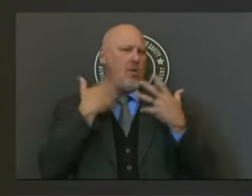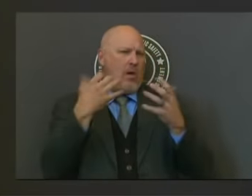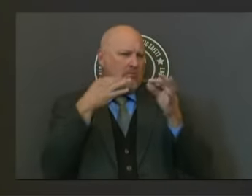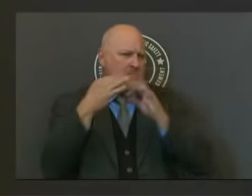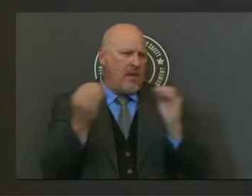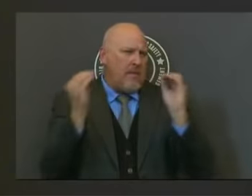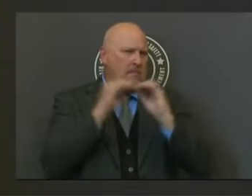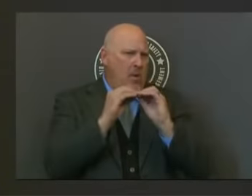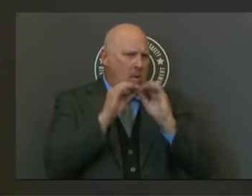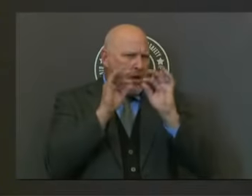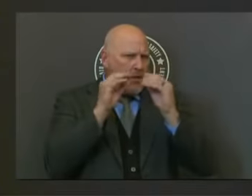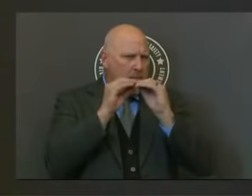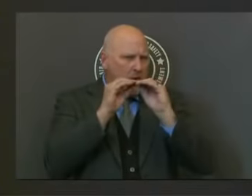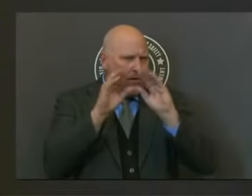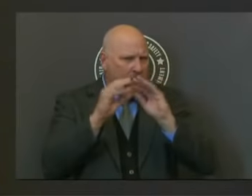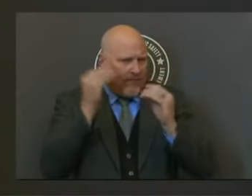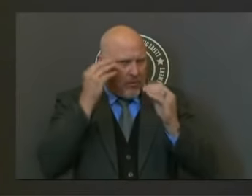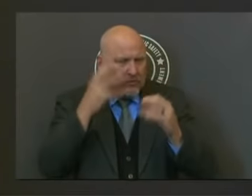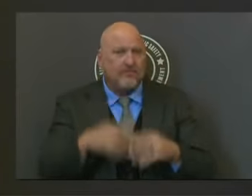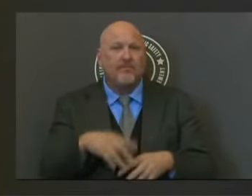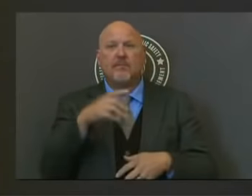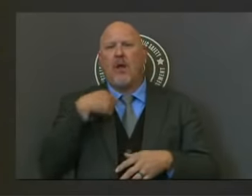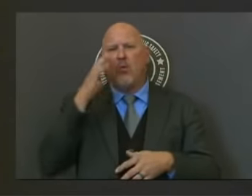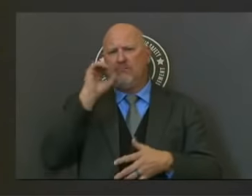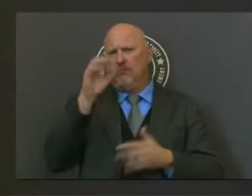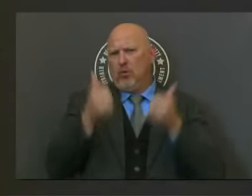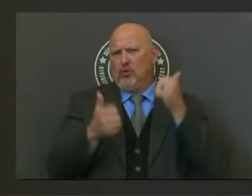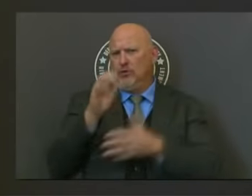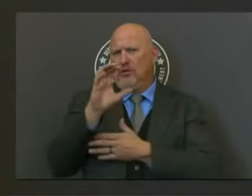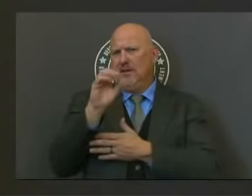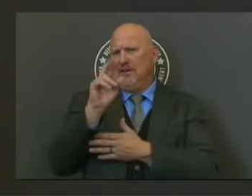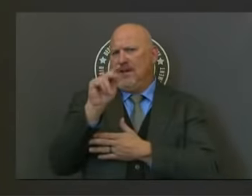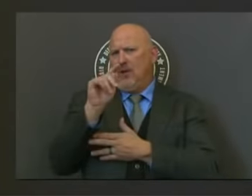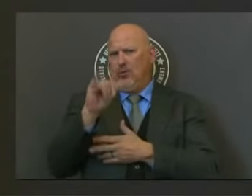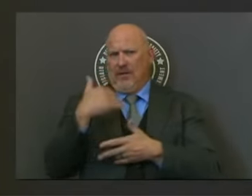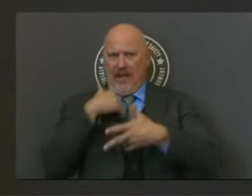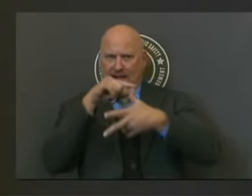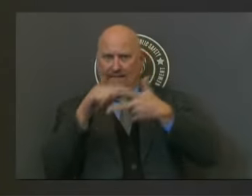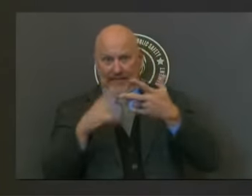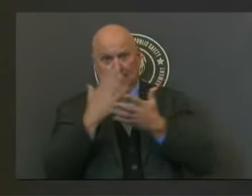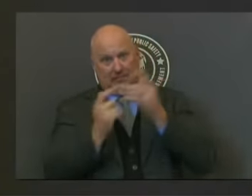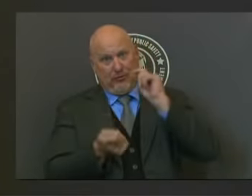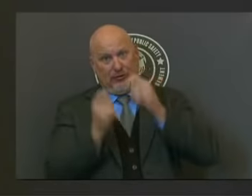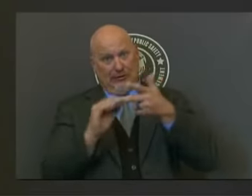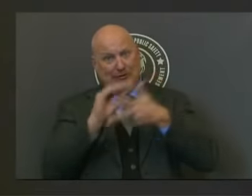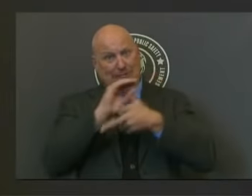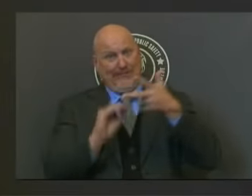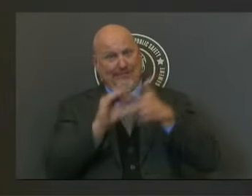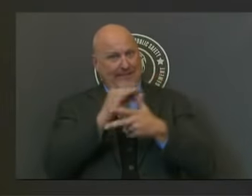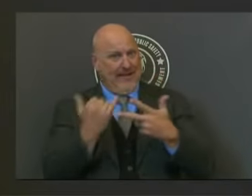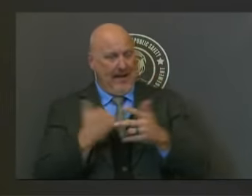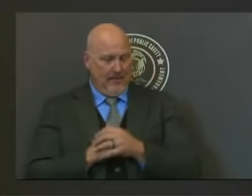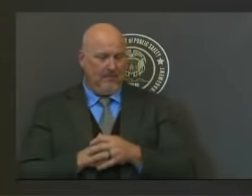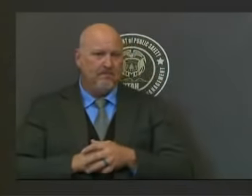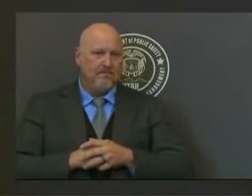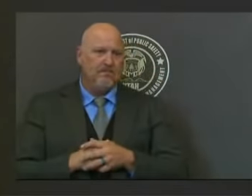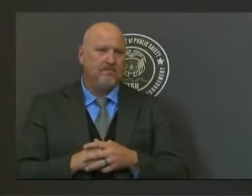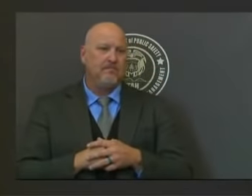the the public aware it without public awareness